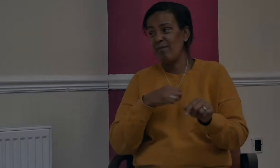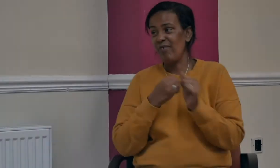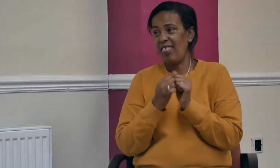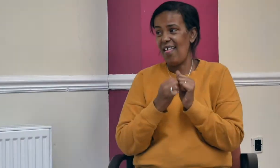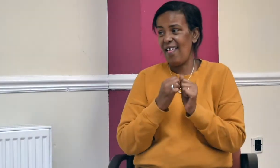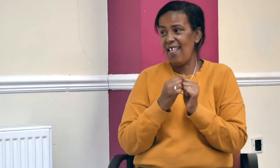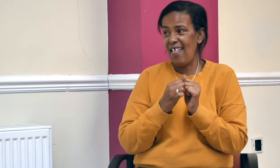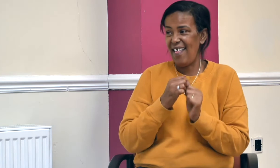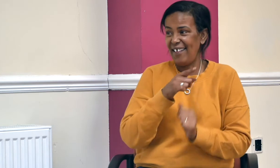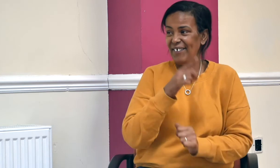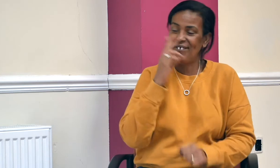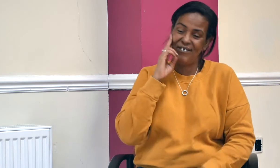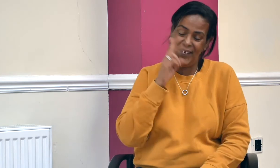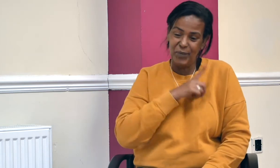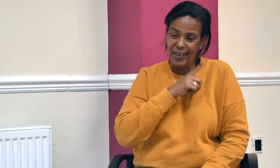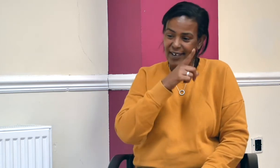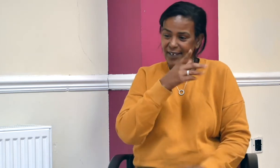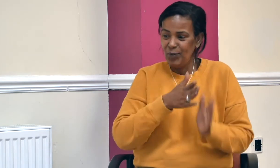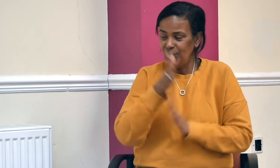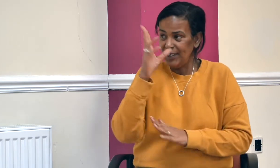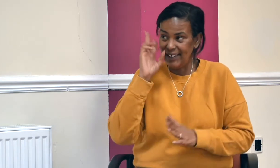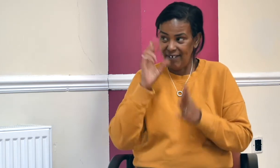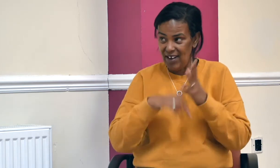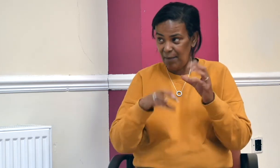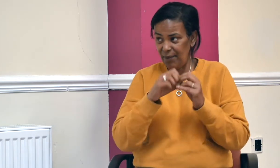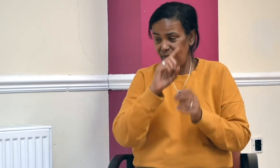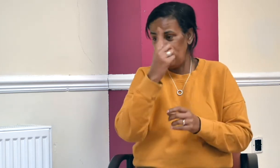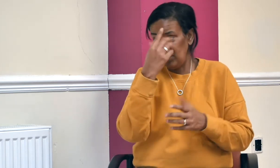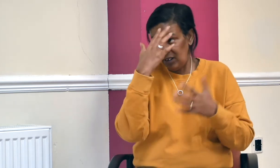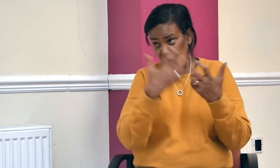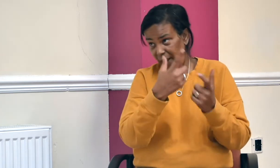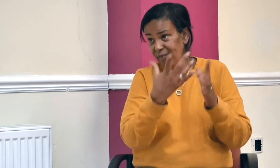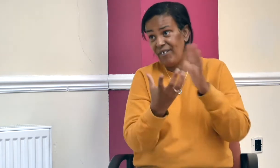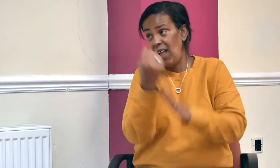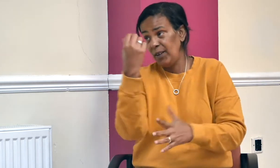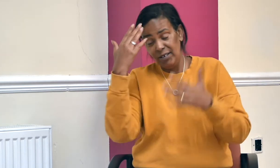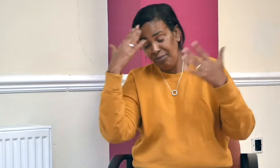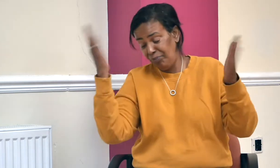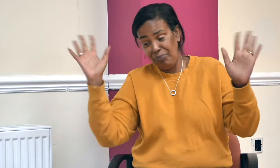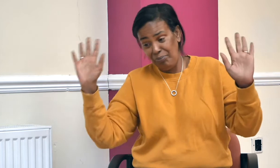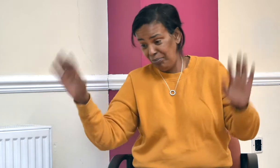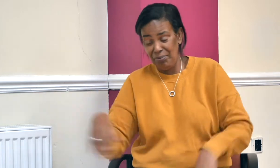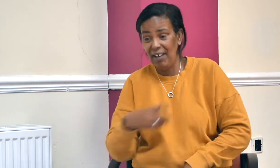My brother. He managed to find a deaf club - I don't know how.